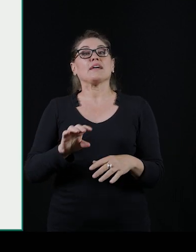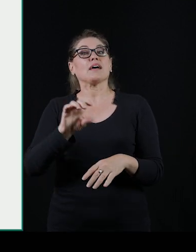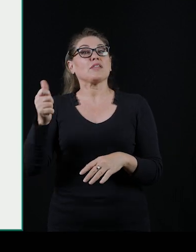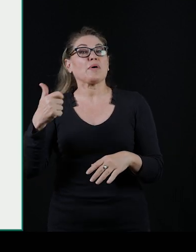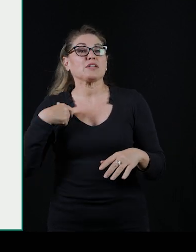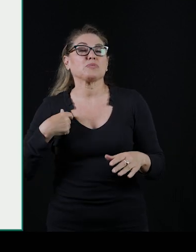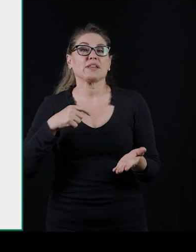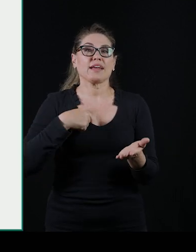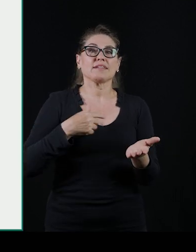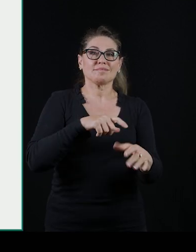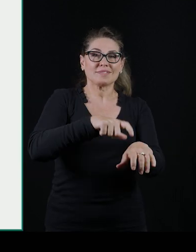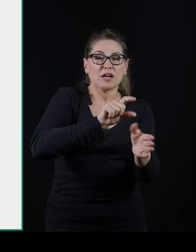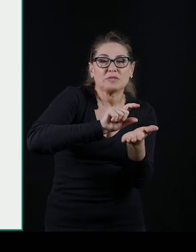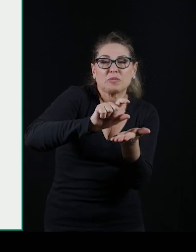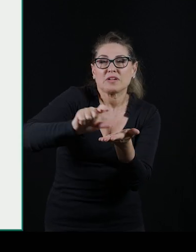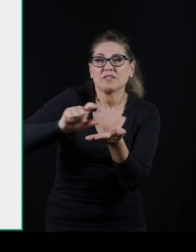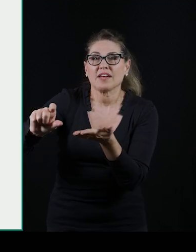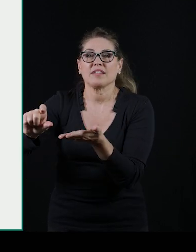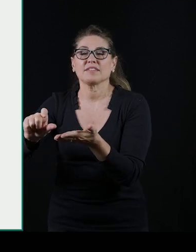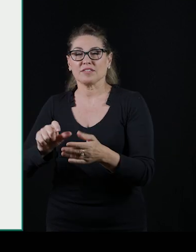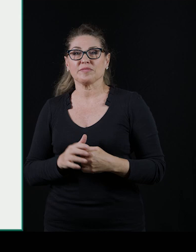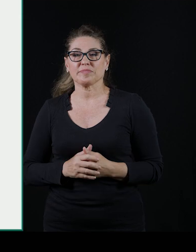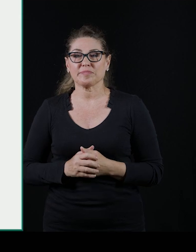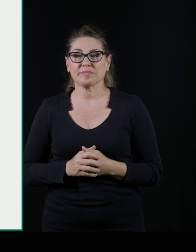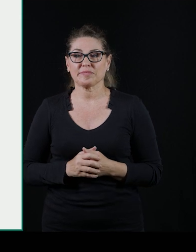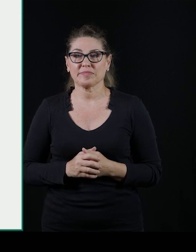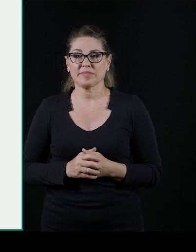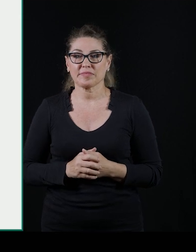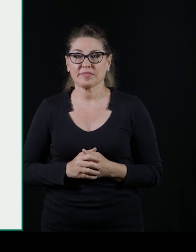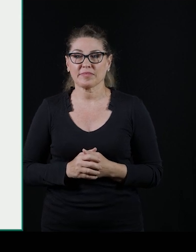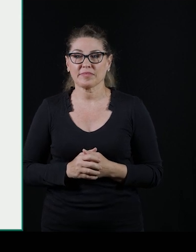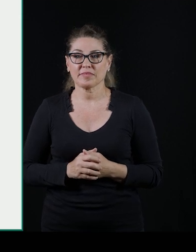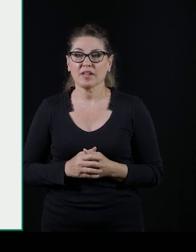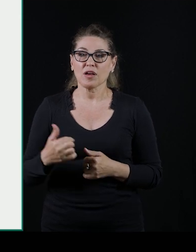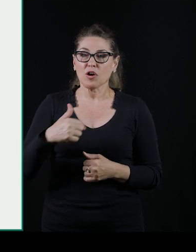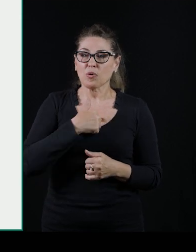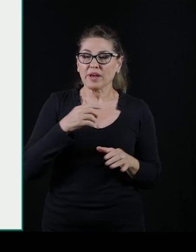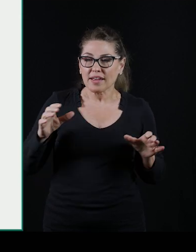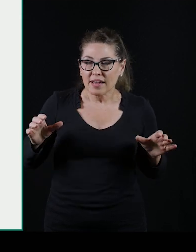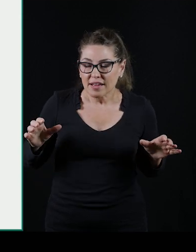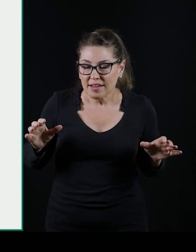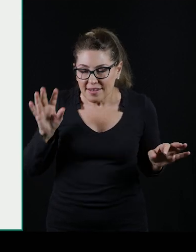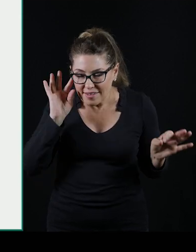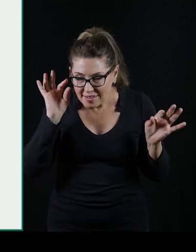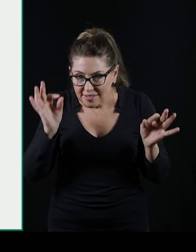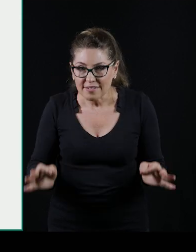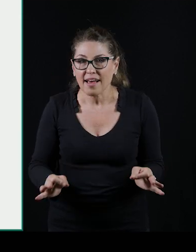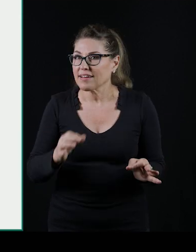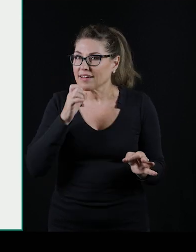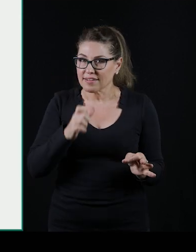out as players replaying their realm on Azure for the first time. And we sort of actively chose not to move